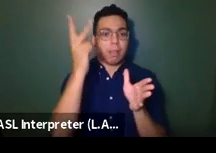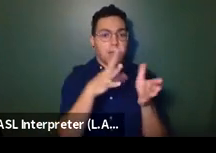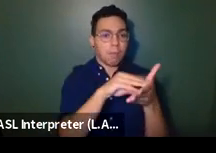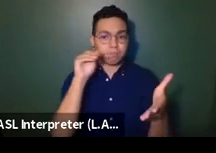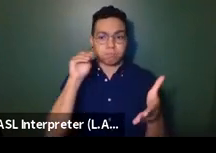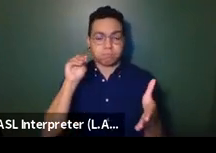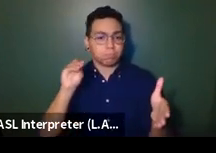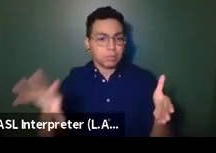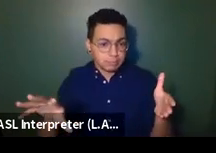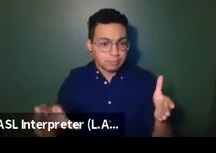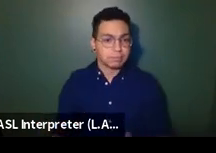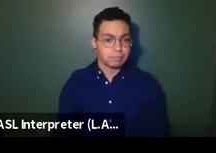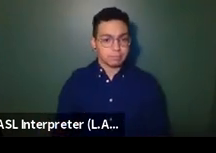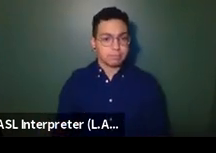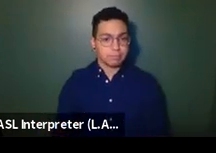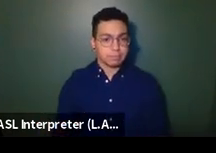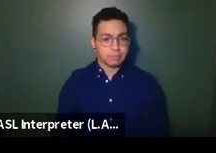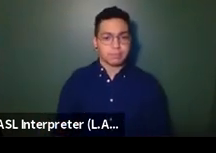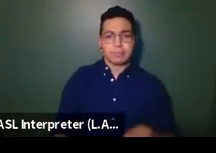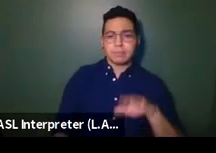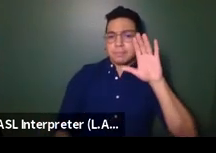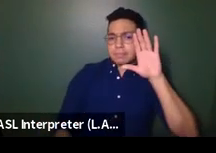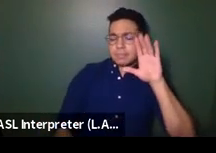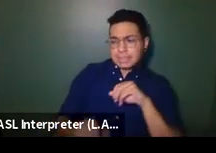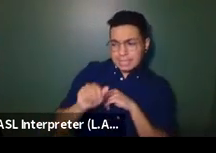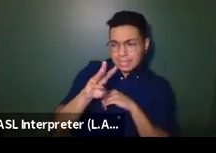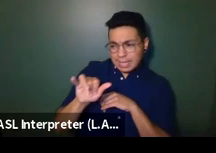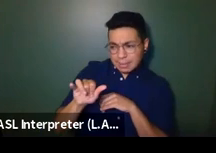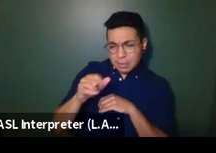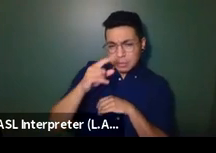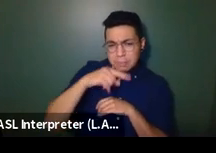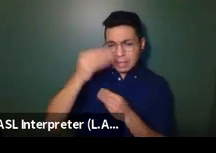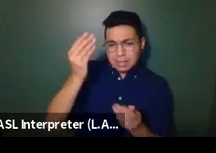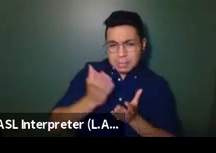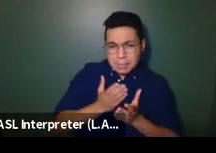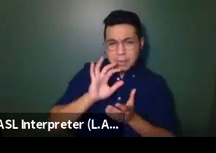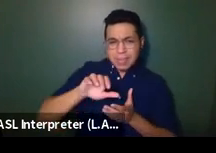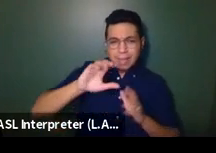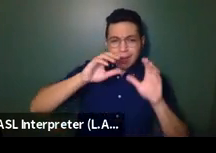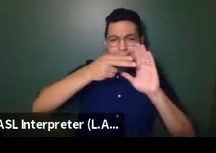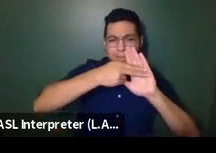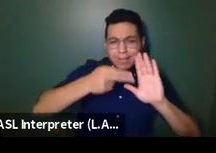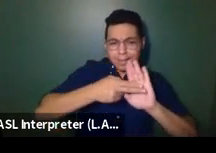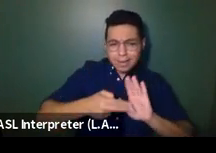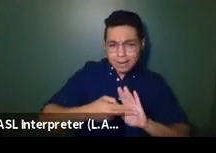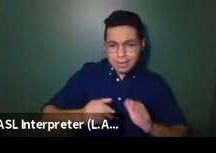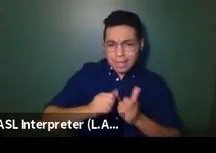ESD 112 --Kristina Wambold: On this screen. Could you talk a little bit about how did we get those categories. ESD 189 - Amy Colburn: Yeah, so let me